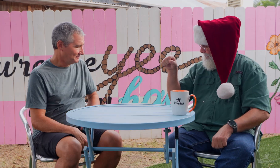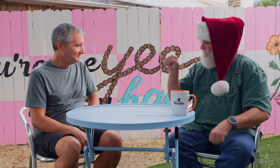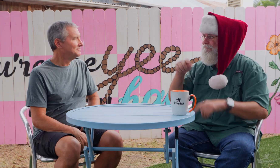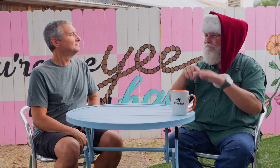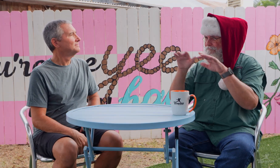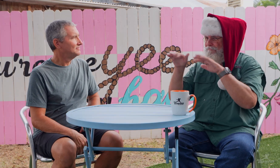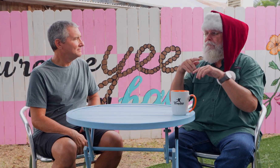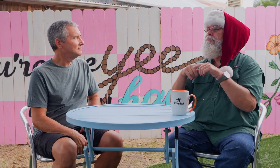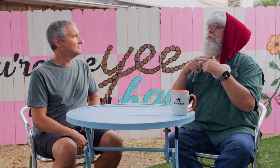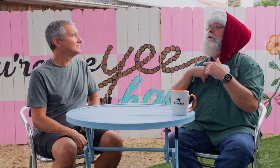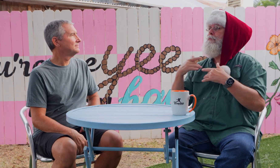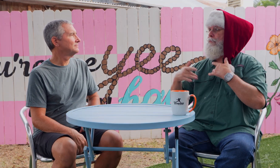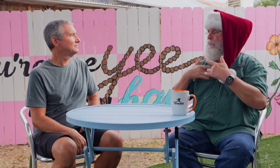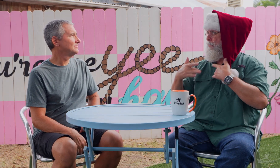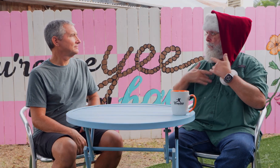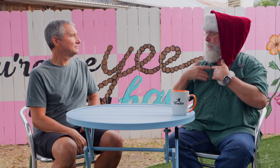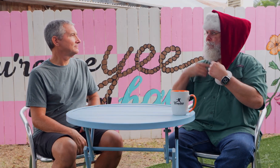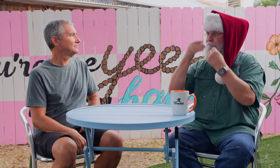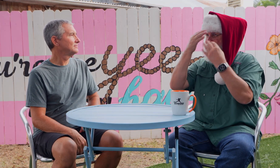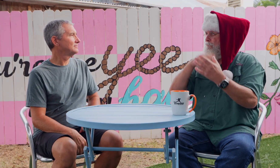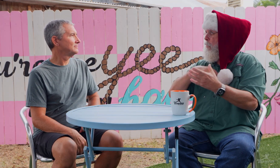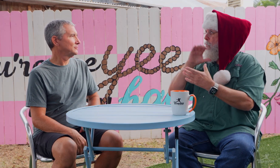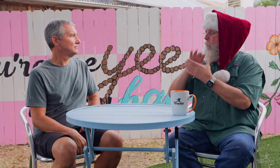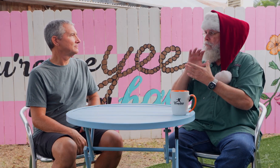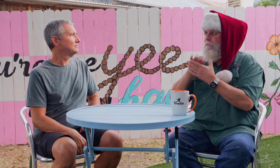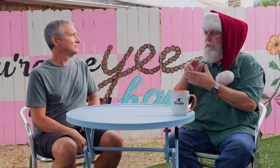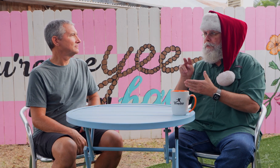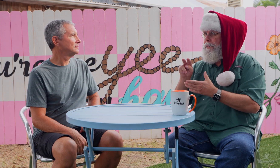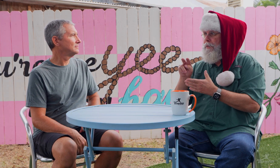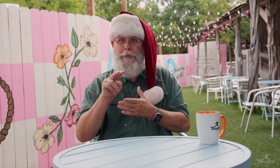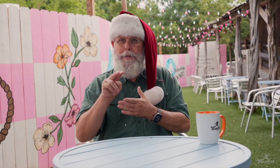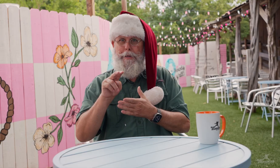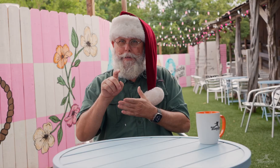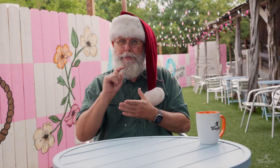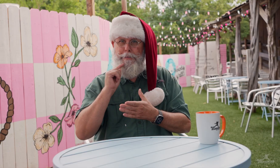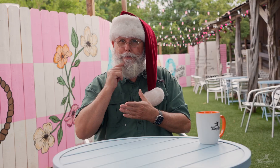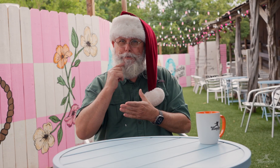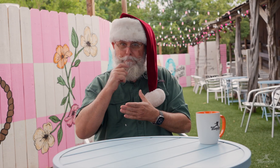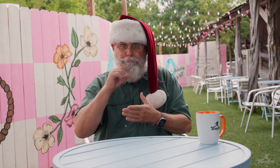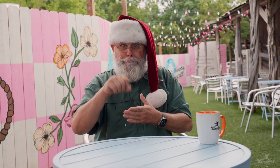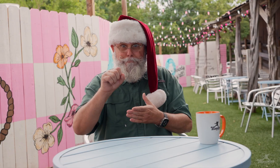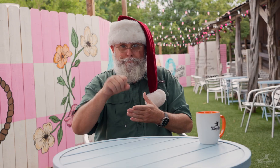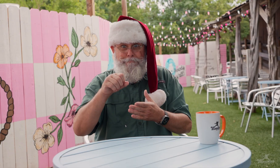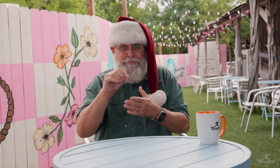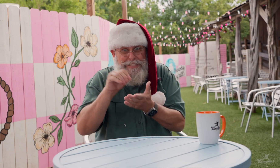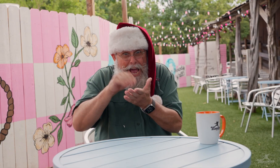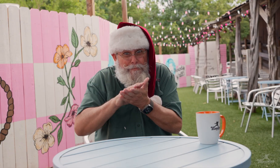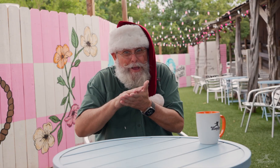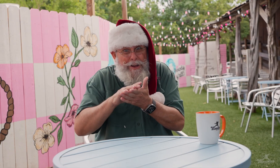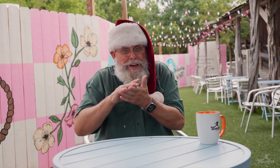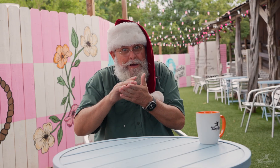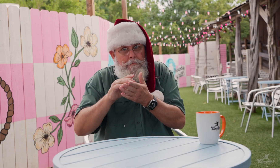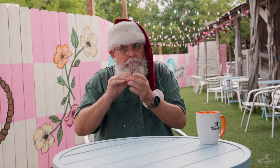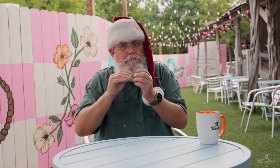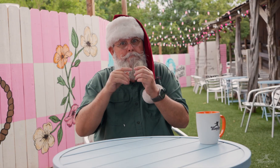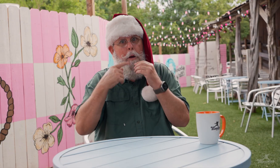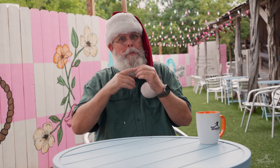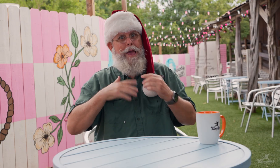I got excited, and I told my wife. She looked at me, "Are you serious?" Yes, a documentary!